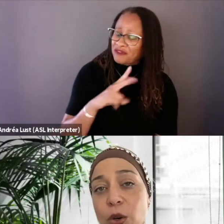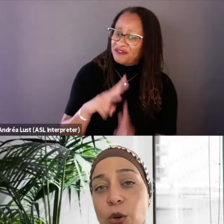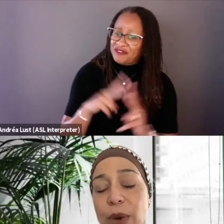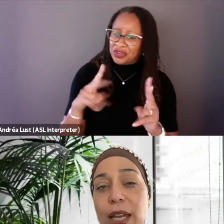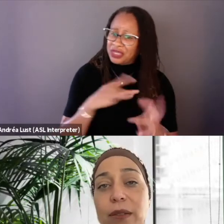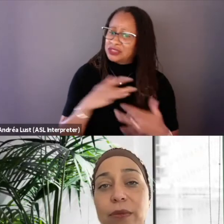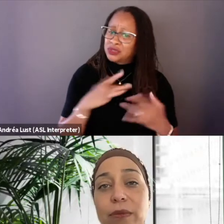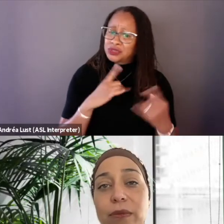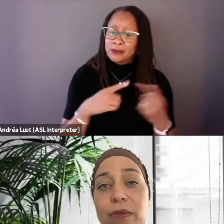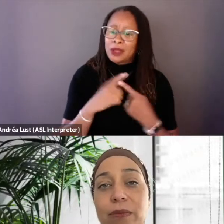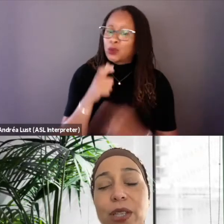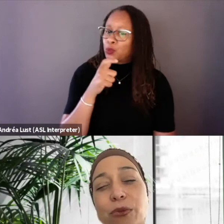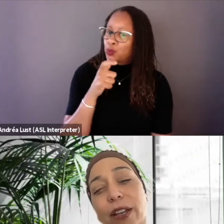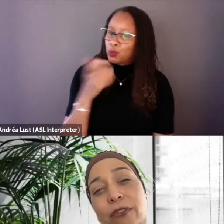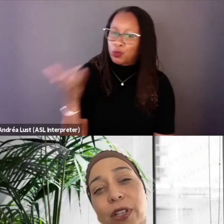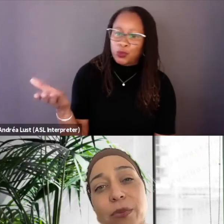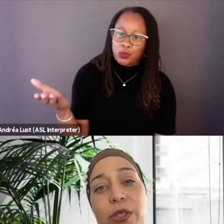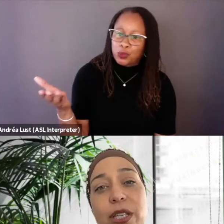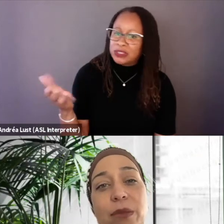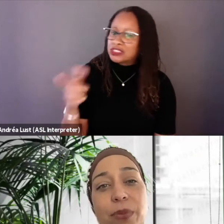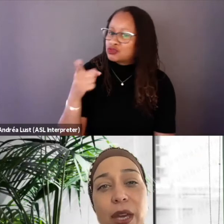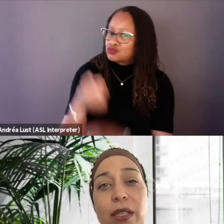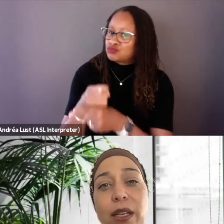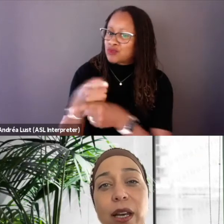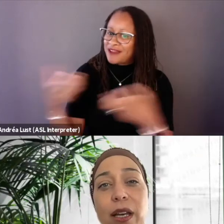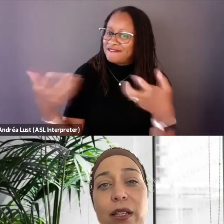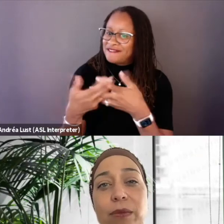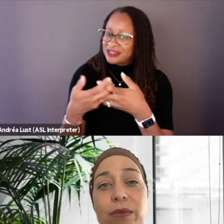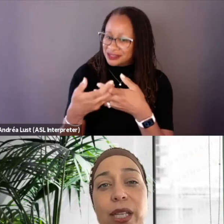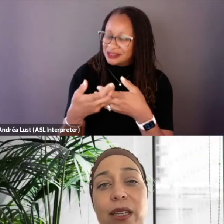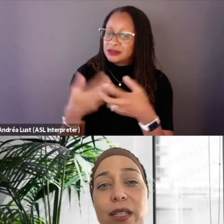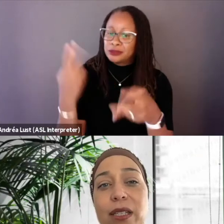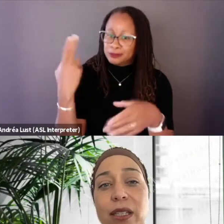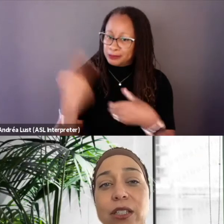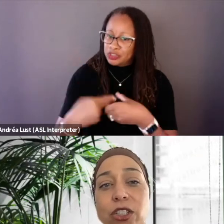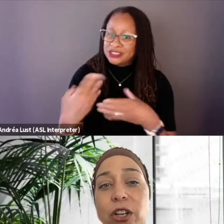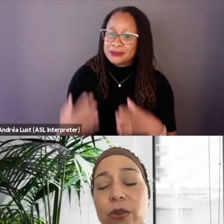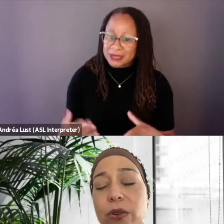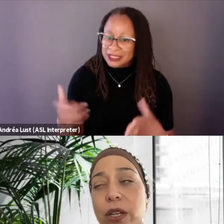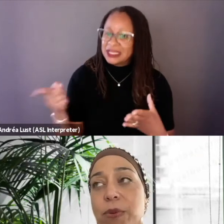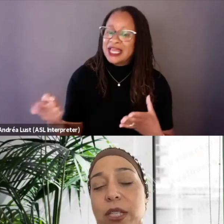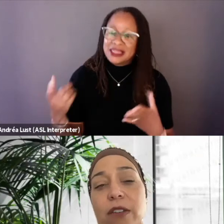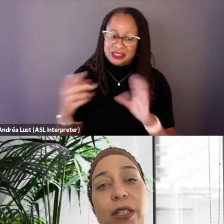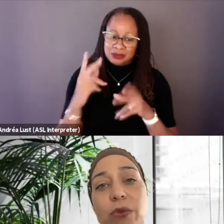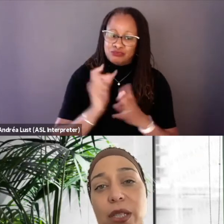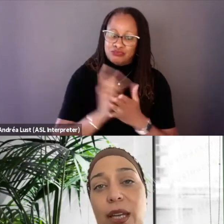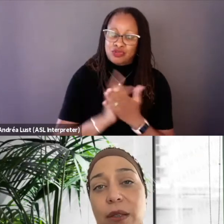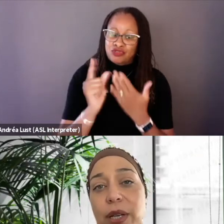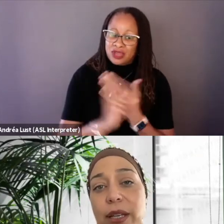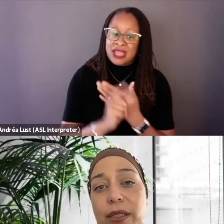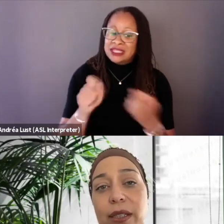who might be the right fit to participate in this show specifically with that in mind.